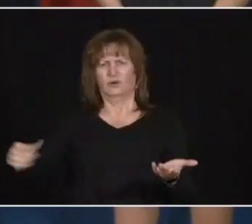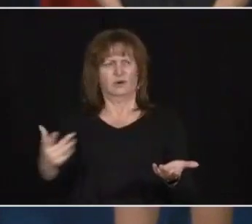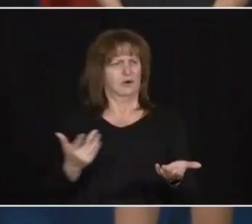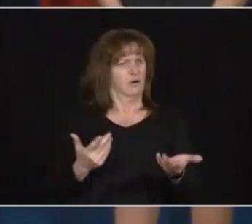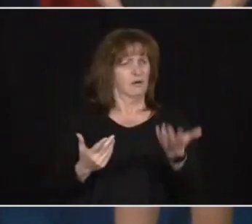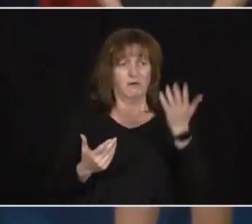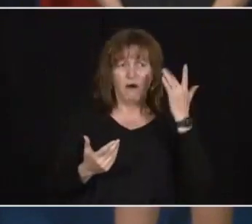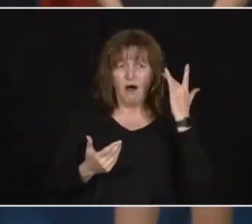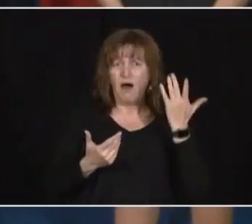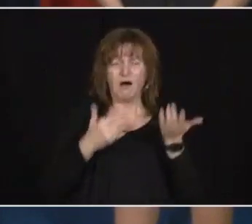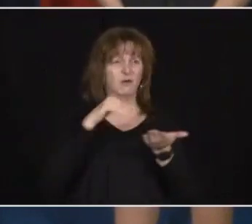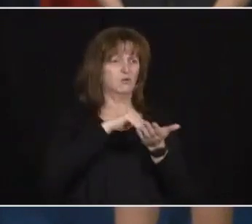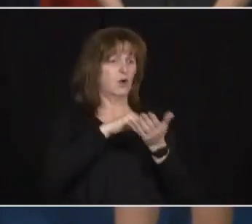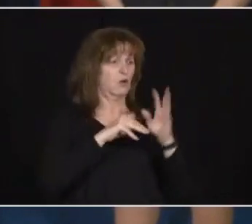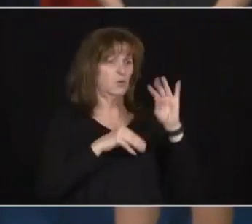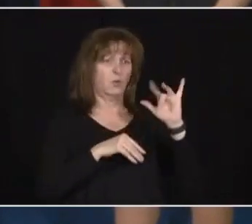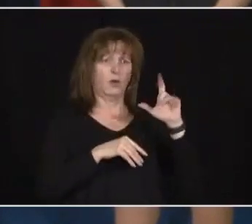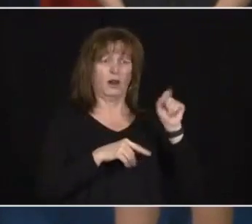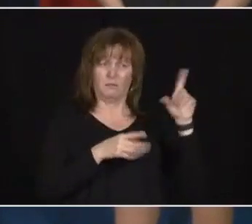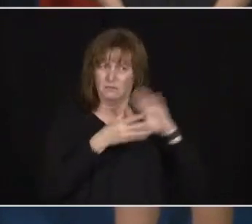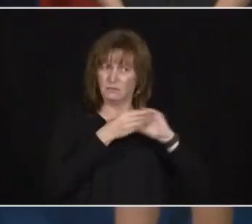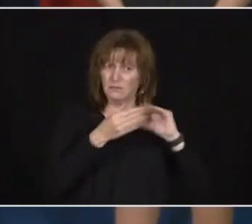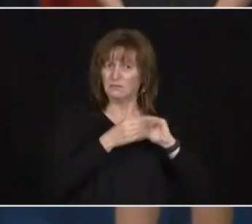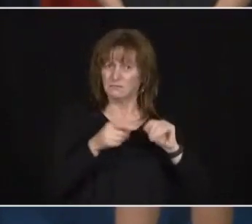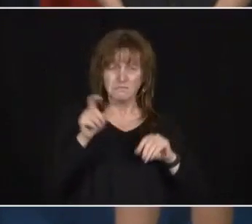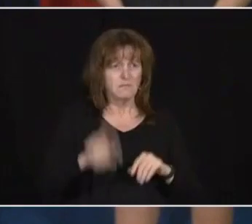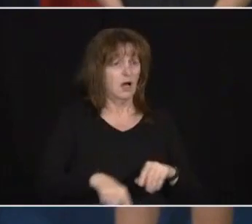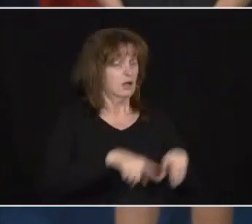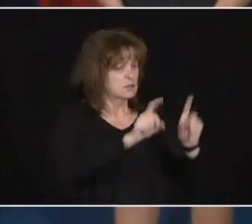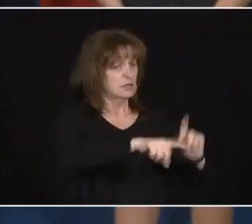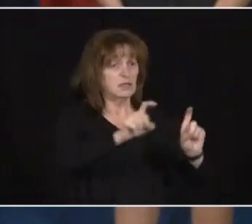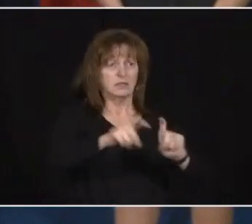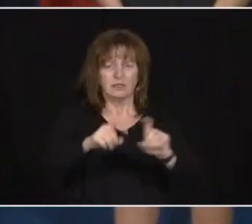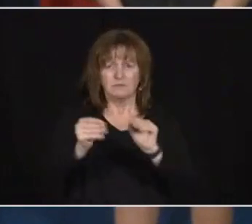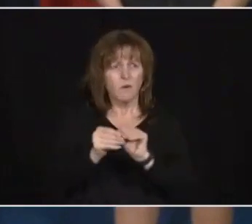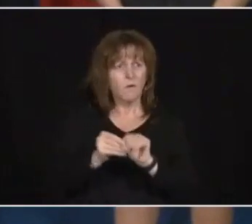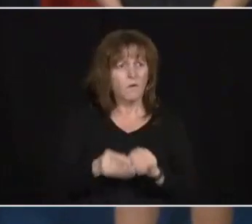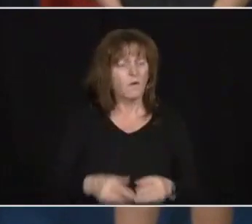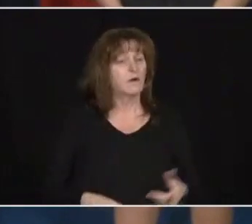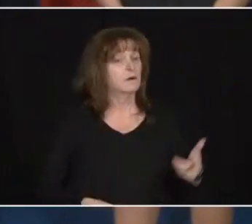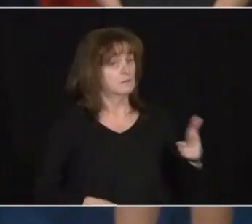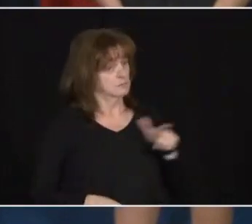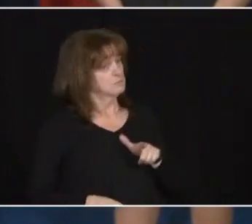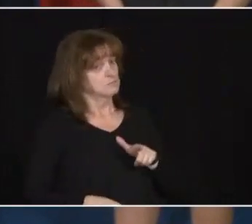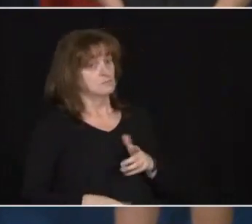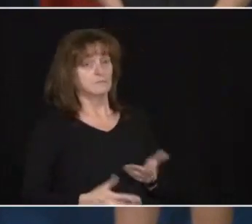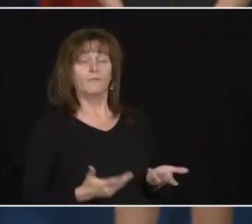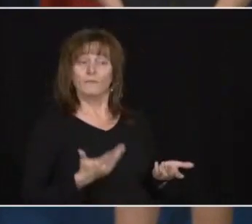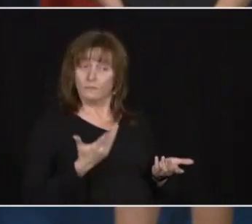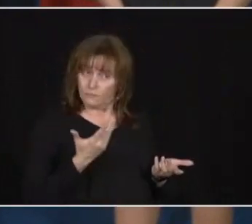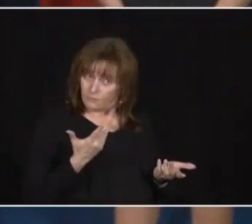that Dr Williams has talked about for opening up the economy economy. I'm satisfied because I kept